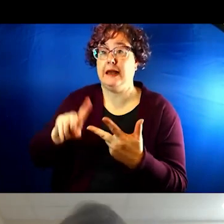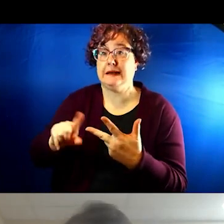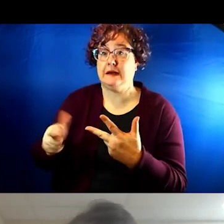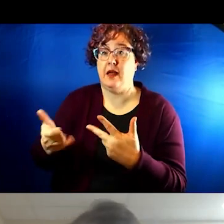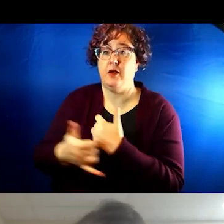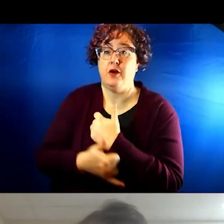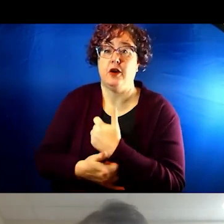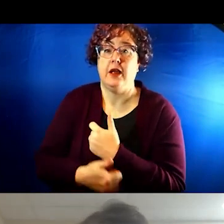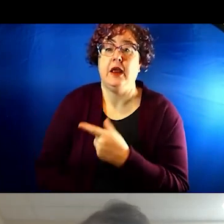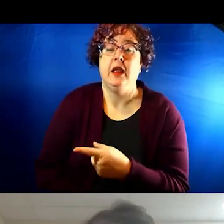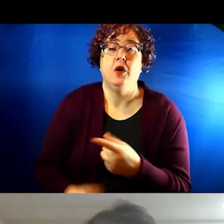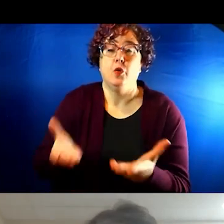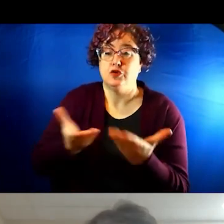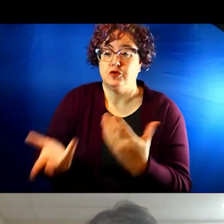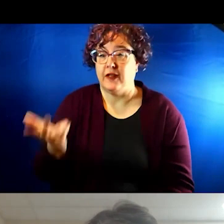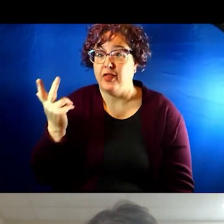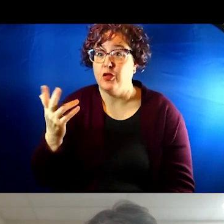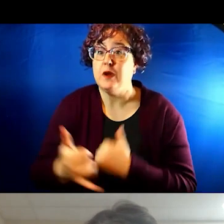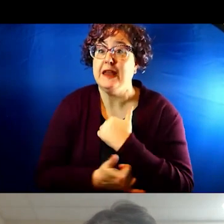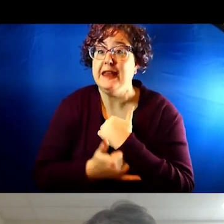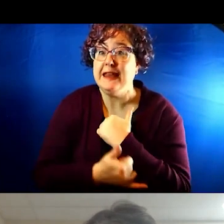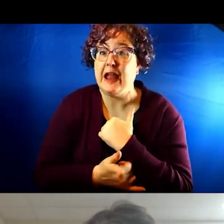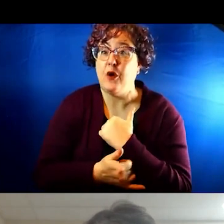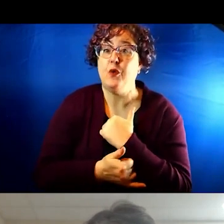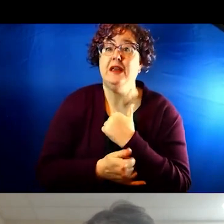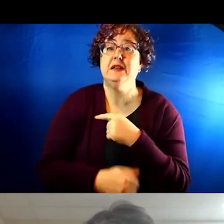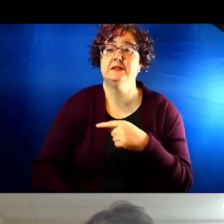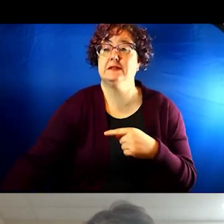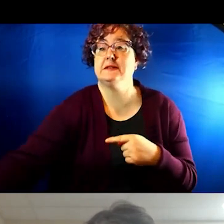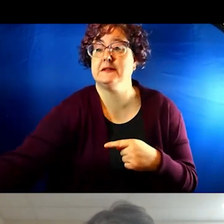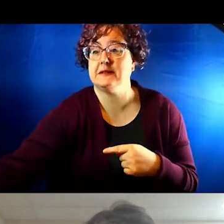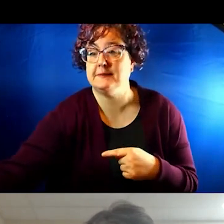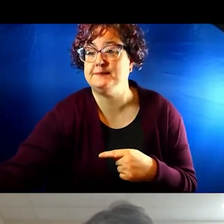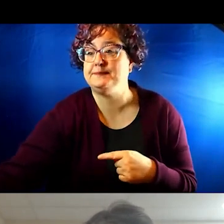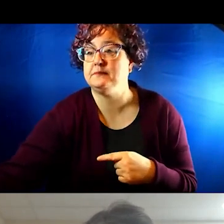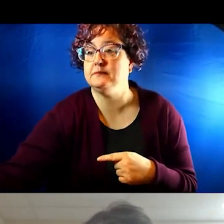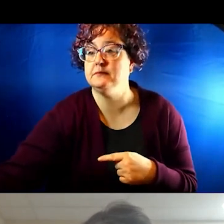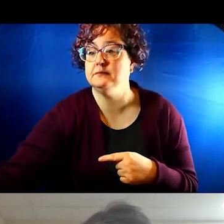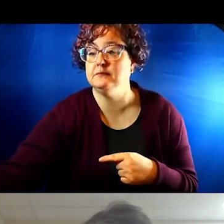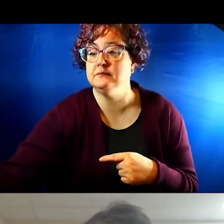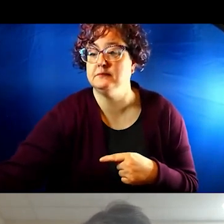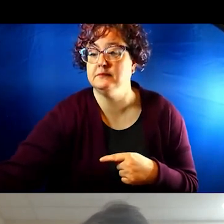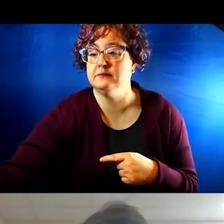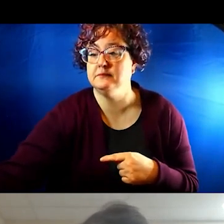OTHER GUESTS CAN COME TO THE SERVICE, BUT SDPZ WE ARE EXCITED ABOUT